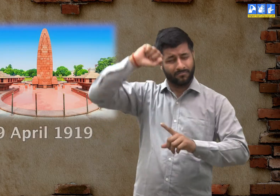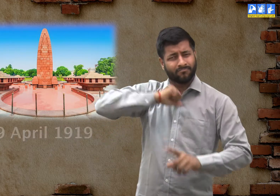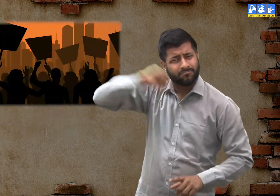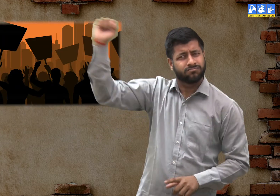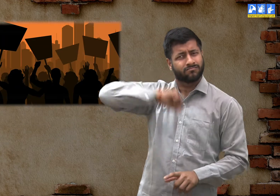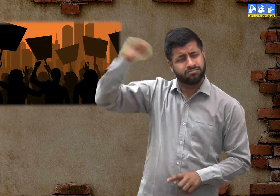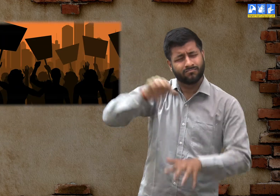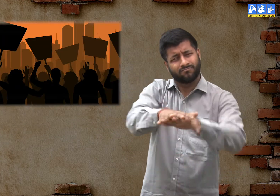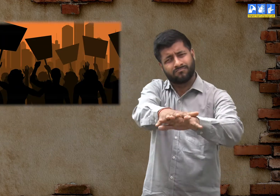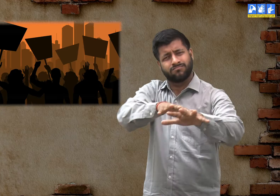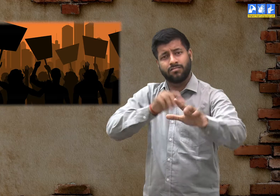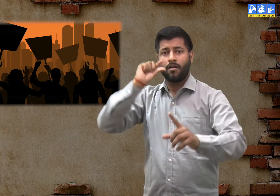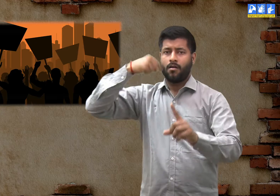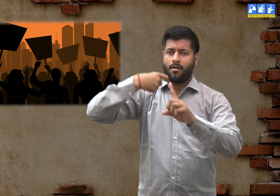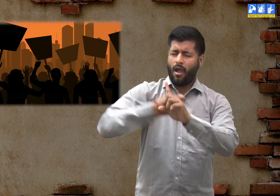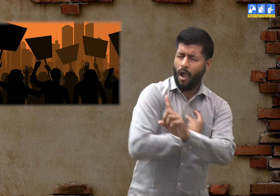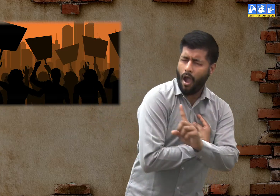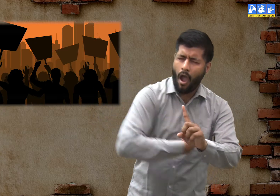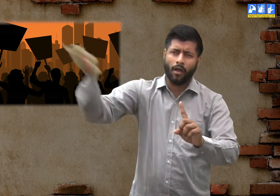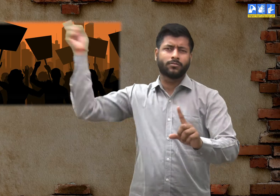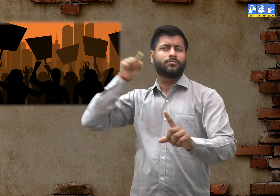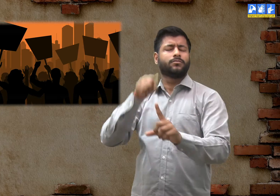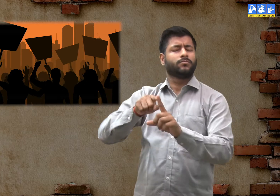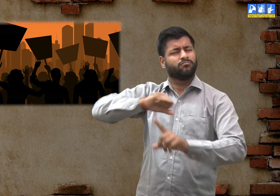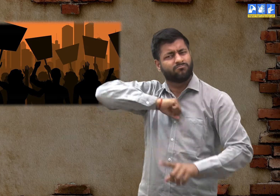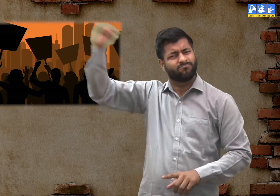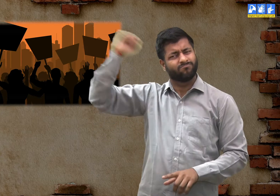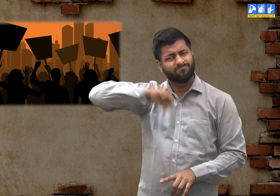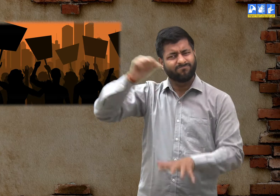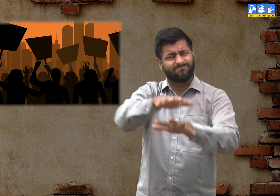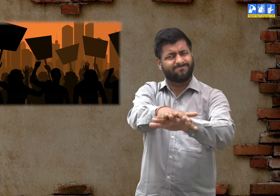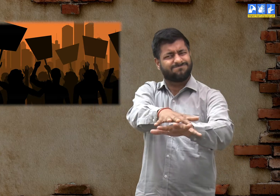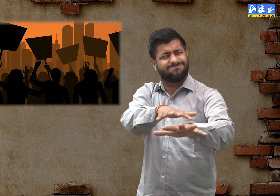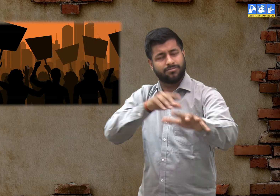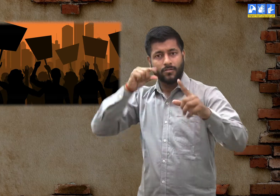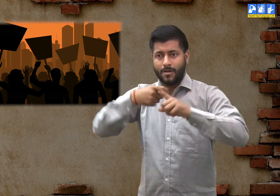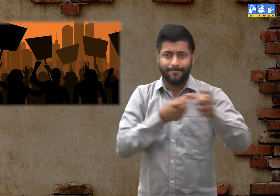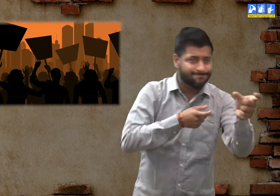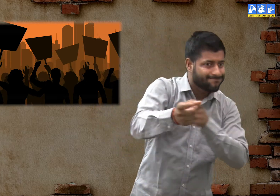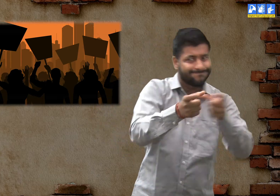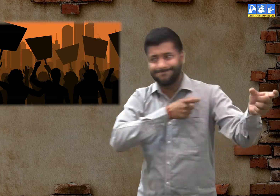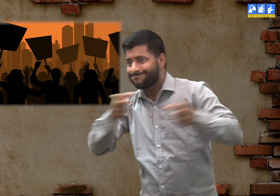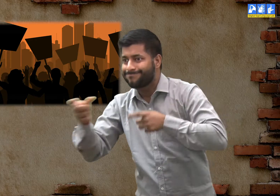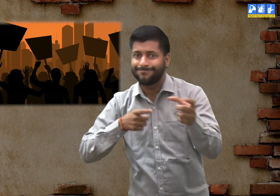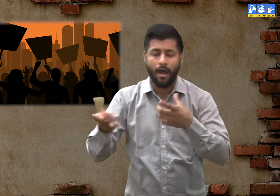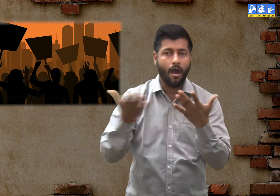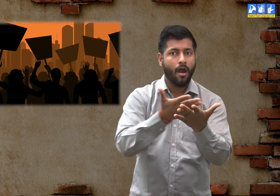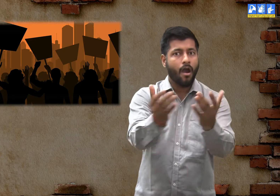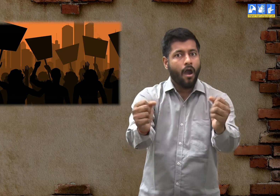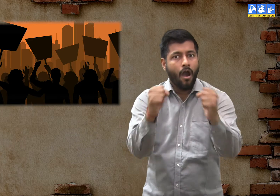Tension was brewing in the city of Amritsar, Punjab. Amid riots and protests against the tyranny of the